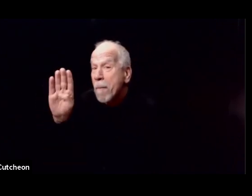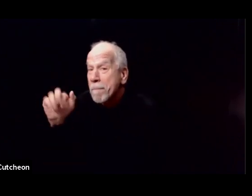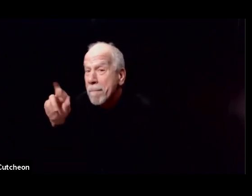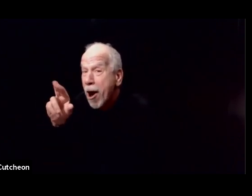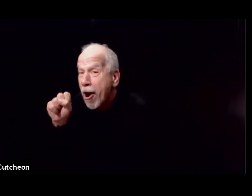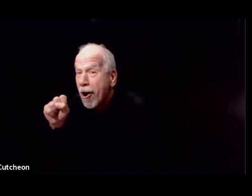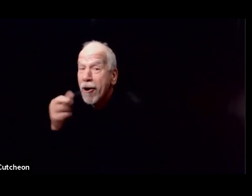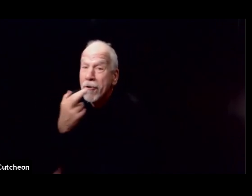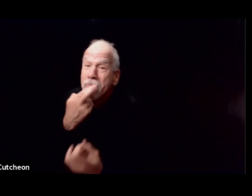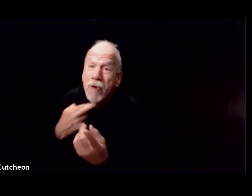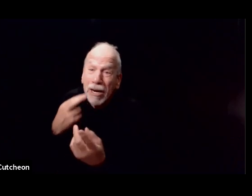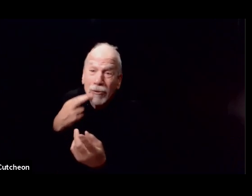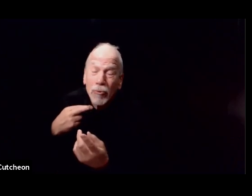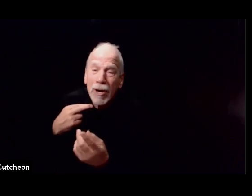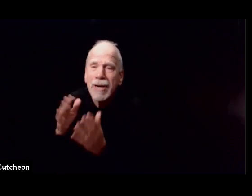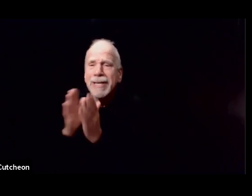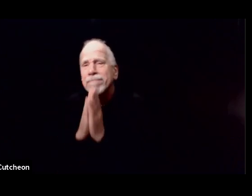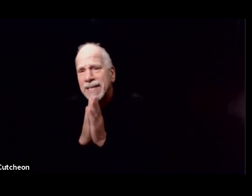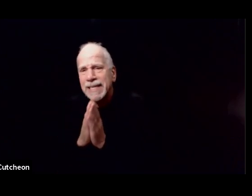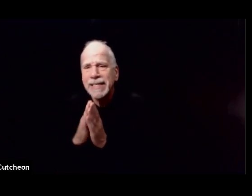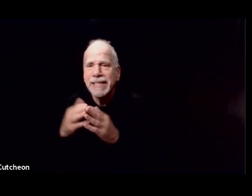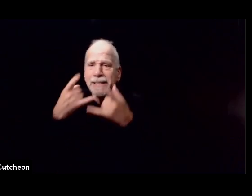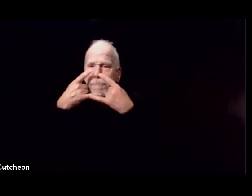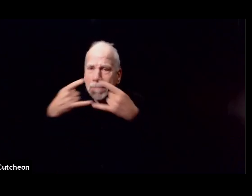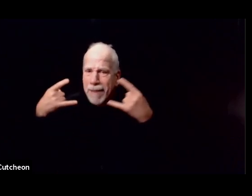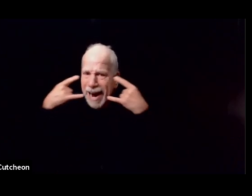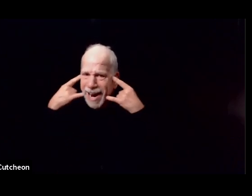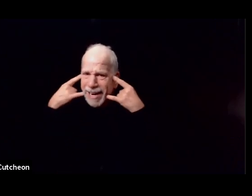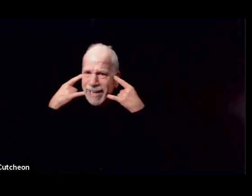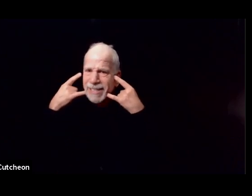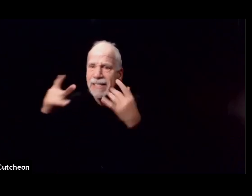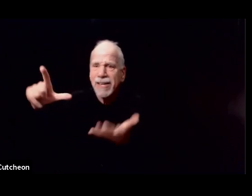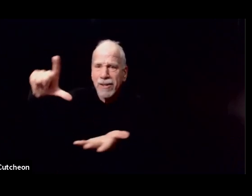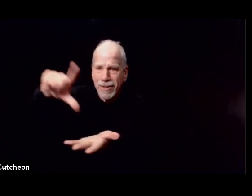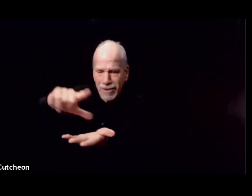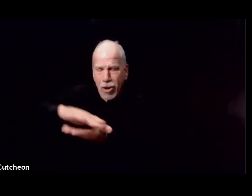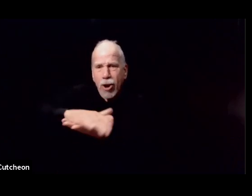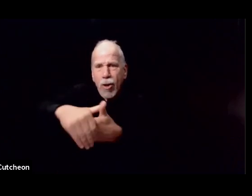really sick from COVID you do risk spreading it to people who are more vulnerable. I'd